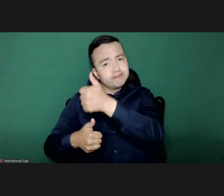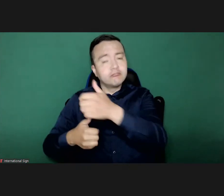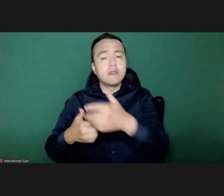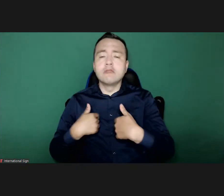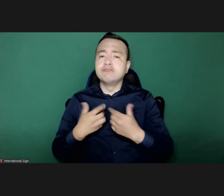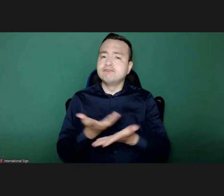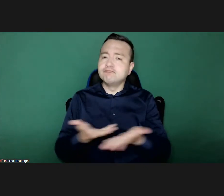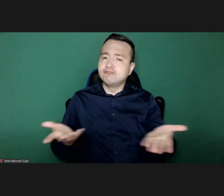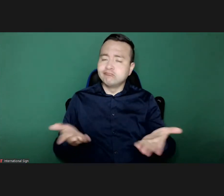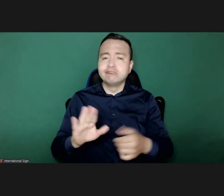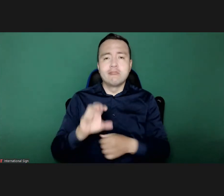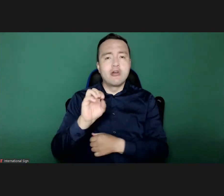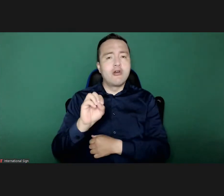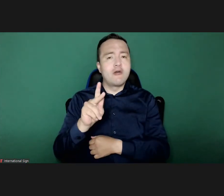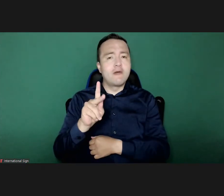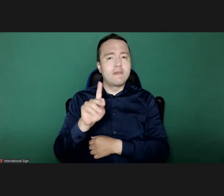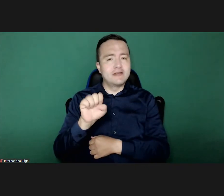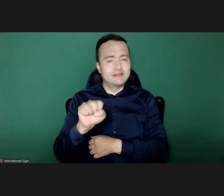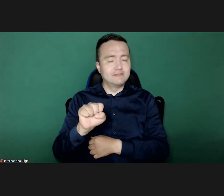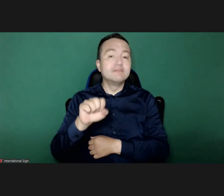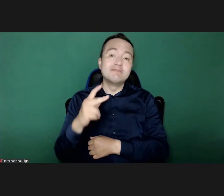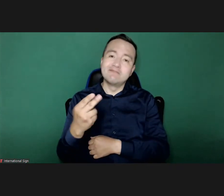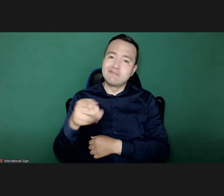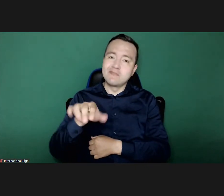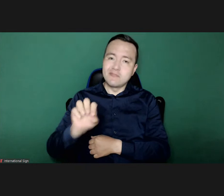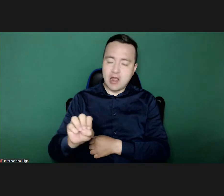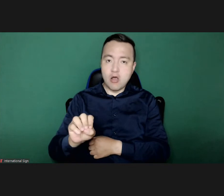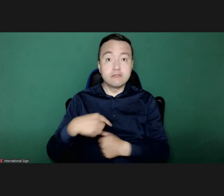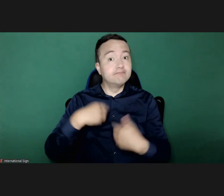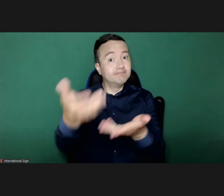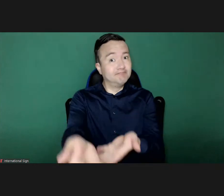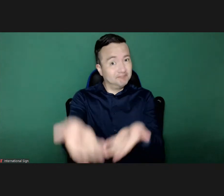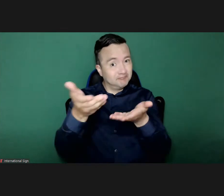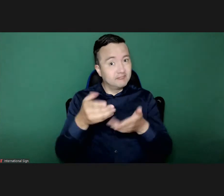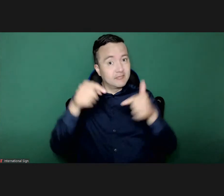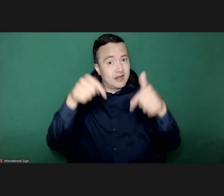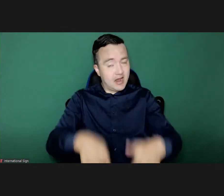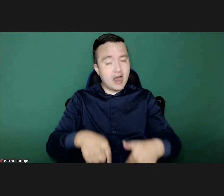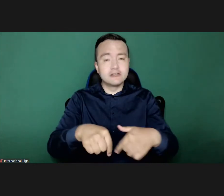PAHO webinar series on Tackling NCDs, Risk Factors, and